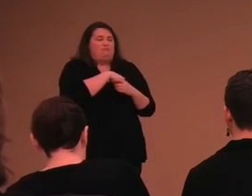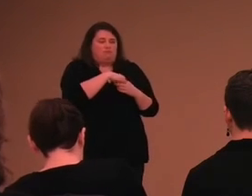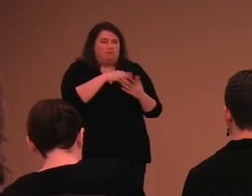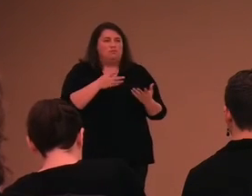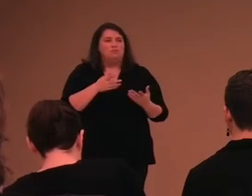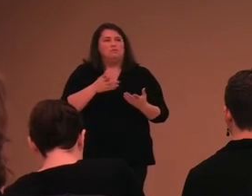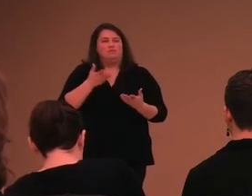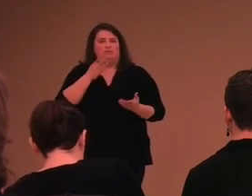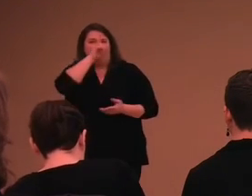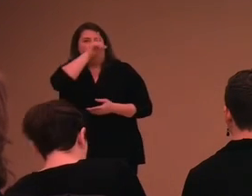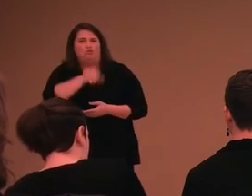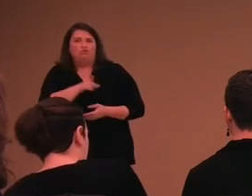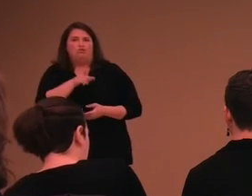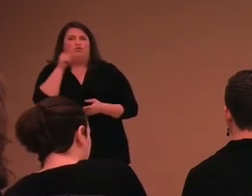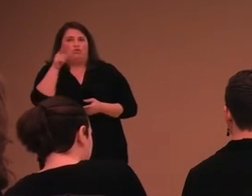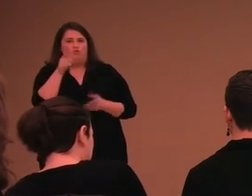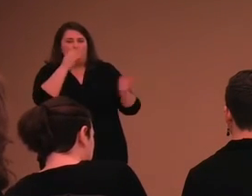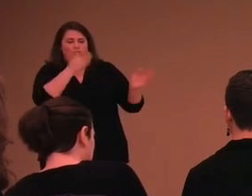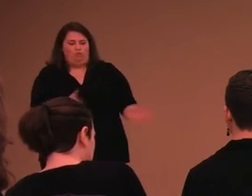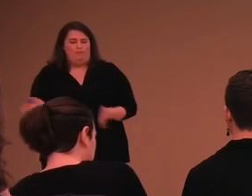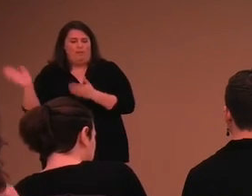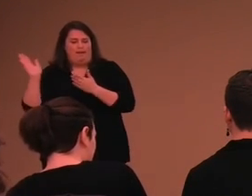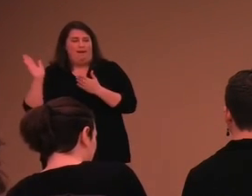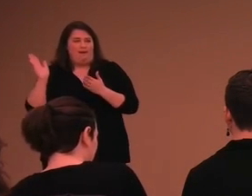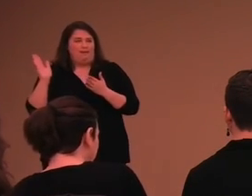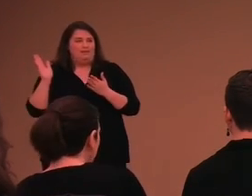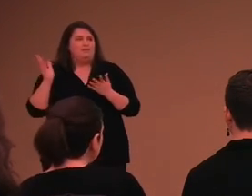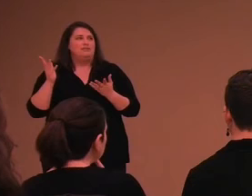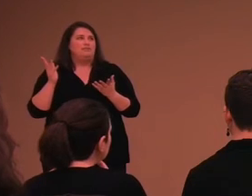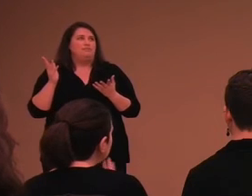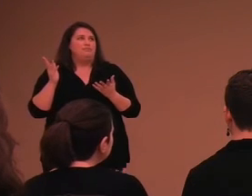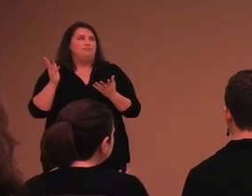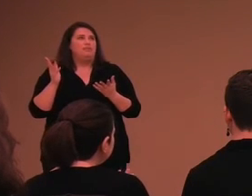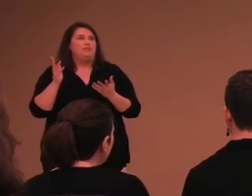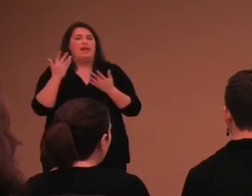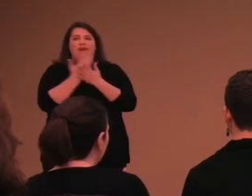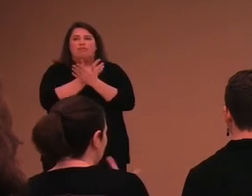Make sure that you are plans You are have everything a plan and maybe